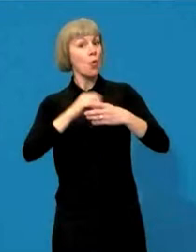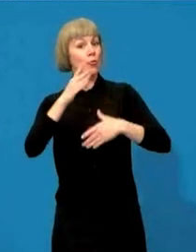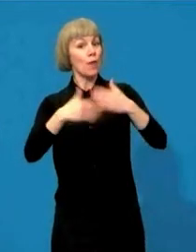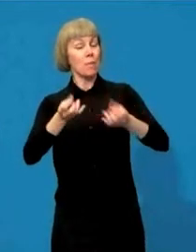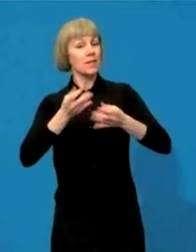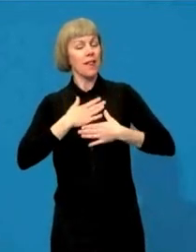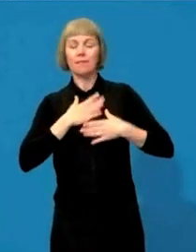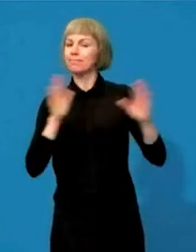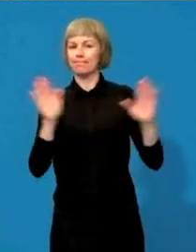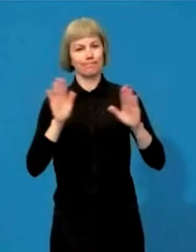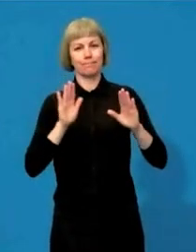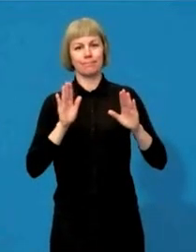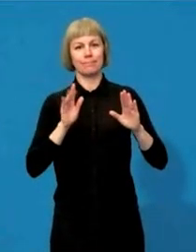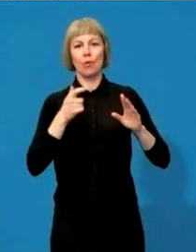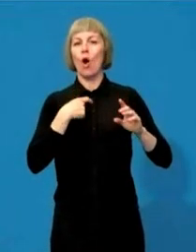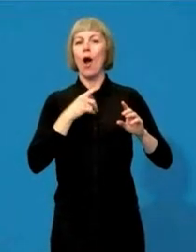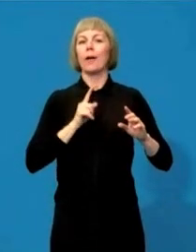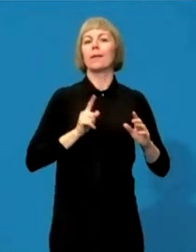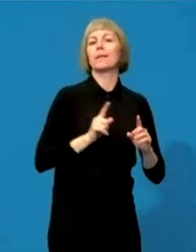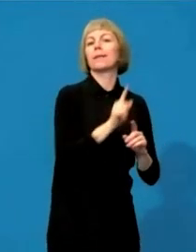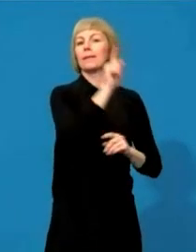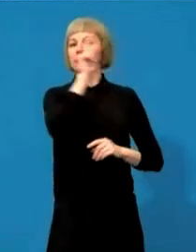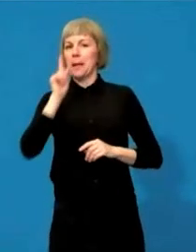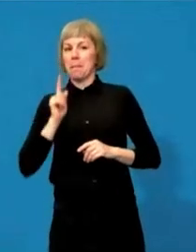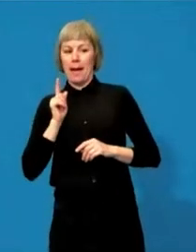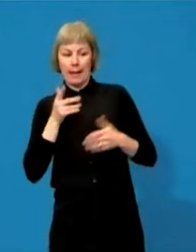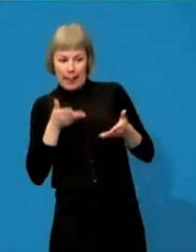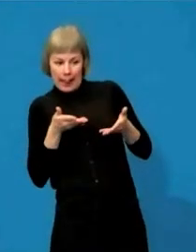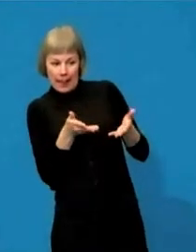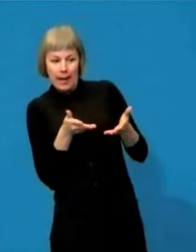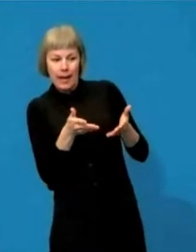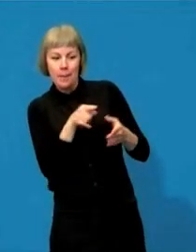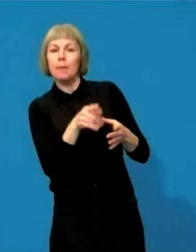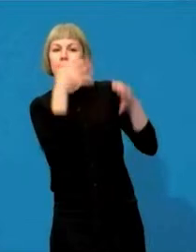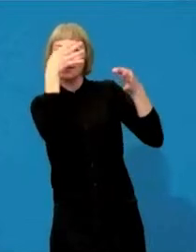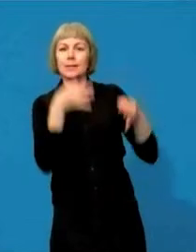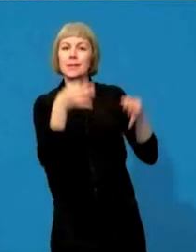things or be seen to be doing that, but was to allow Tristan to make those decisions himself about what he wanted to do.